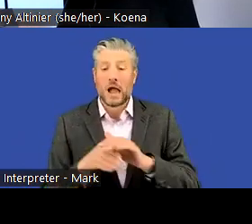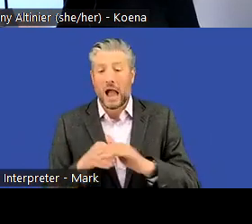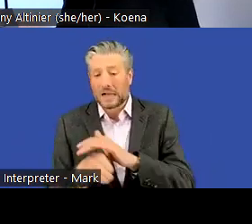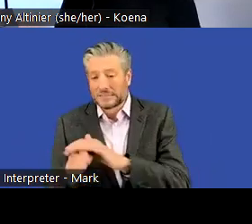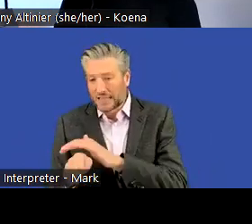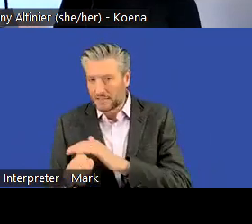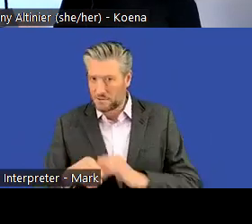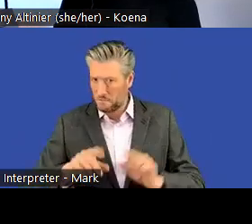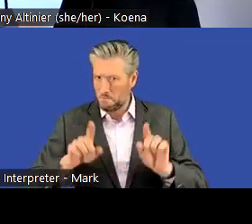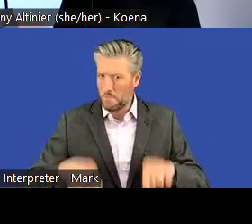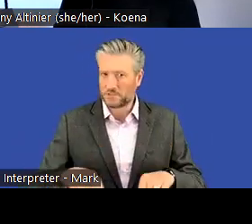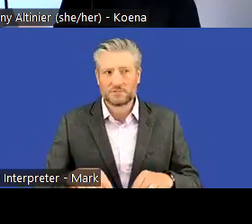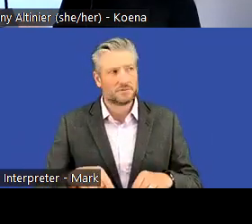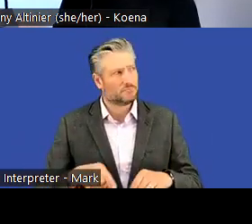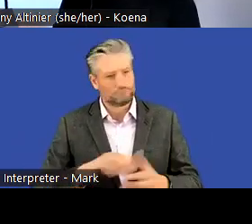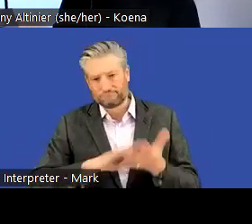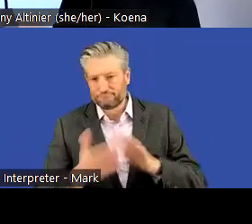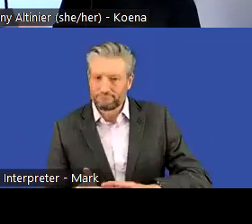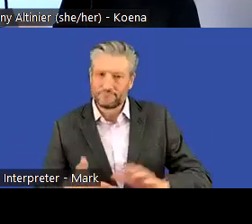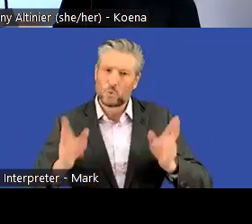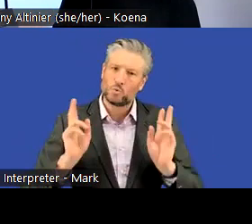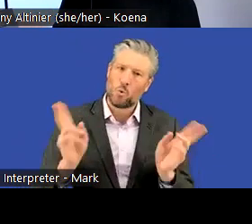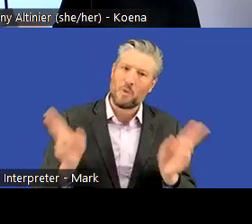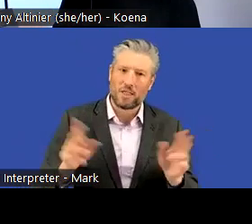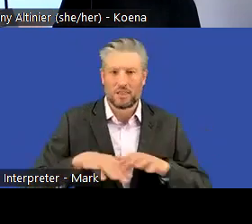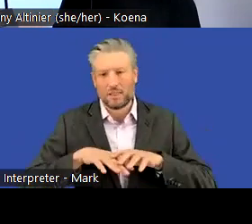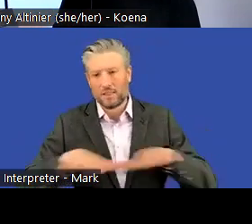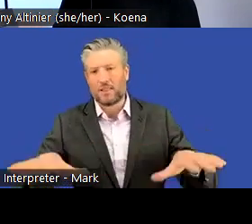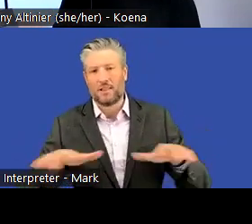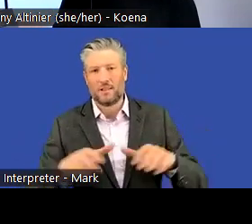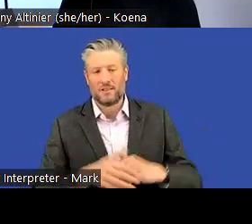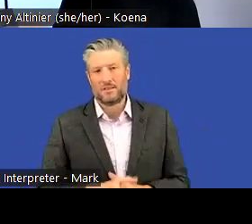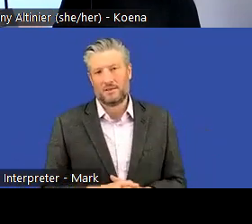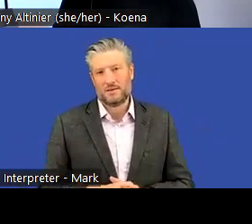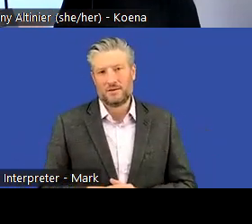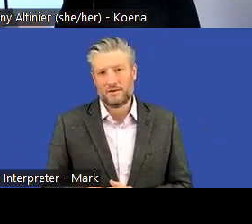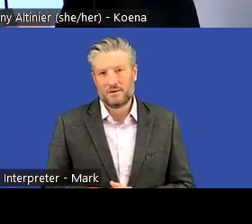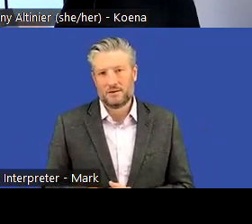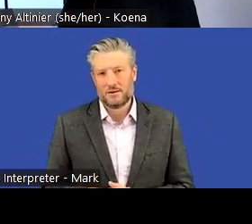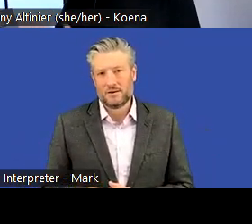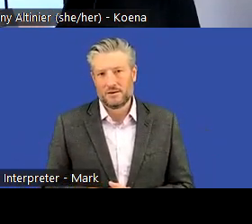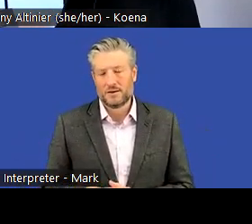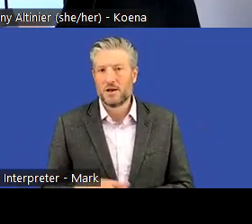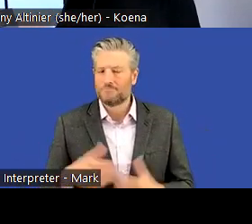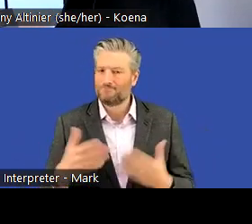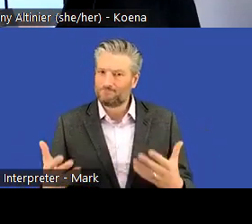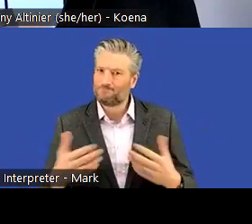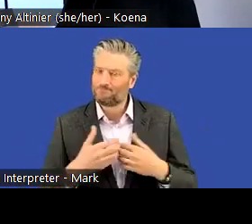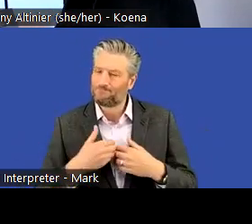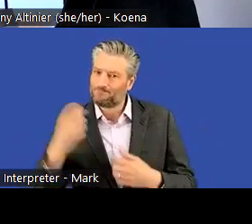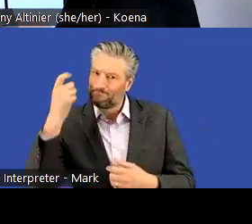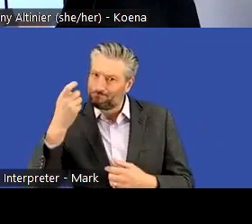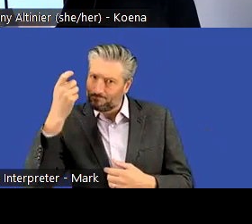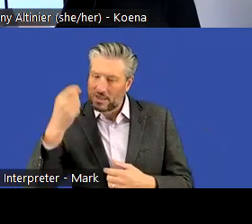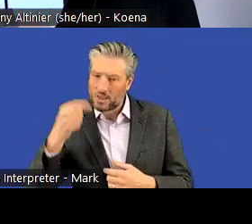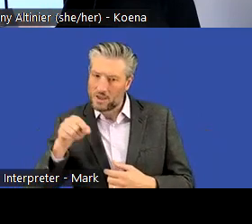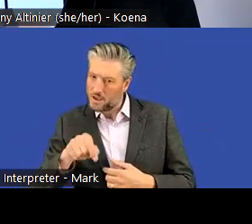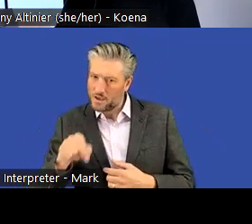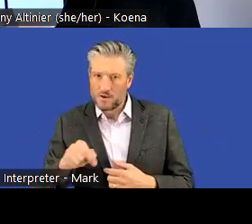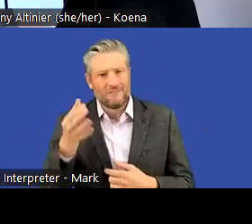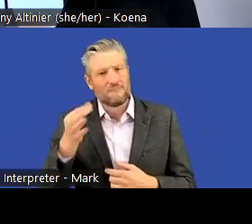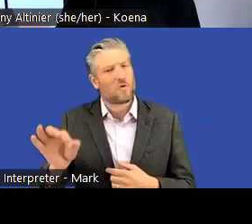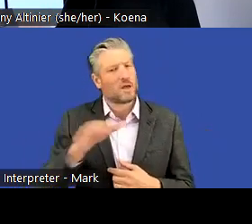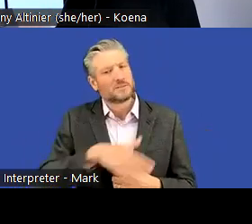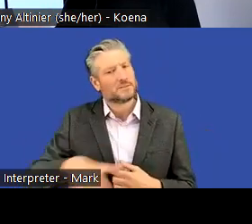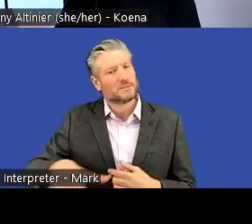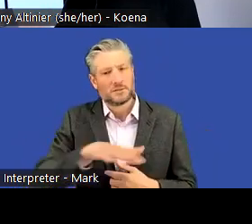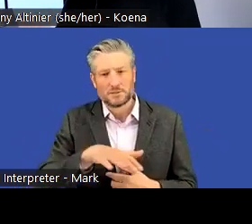I think when we think about the situation, we really need to make a political choice.